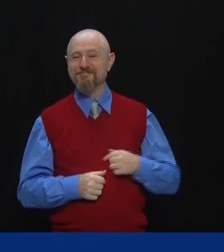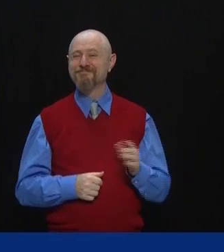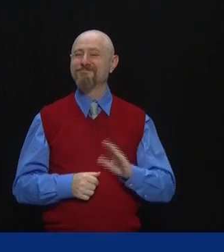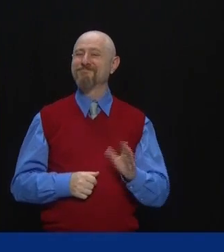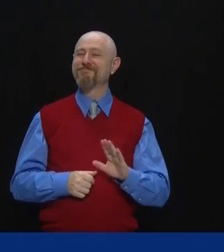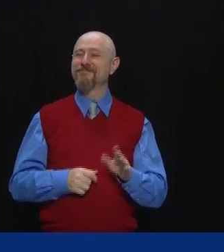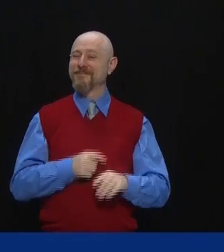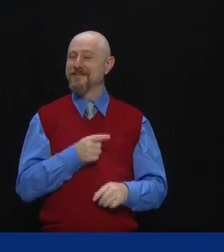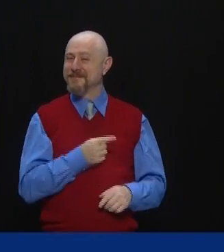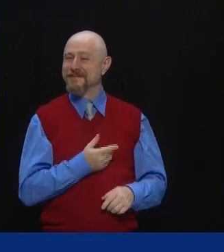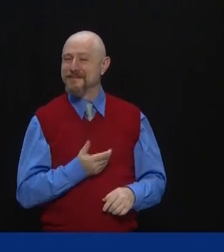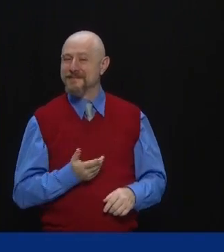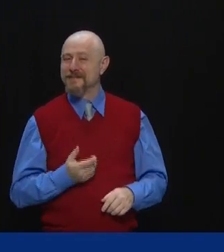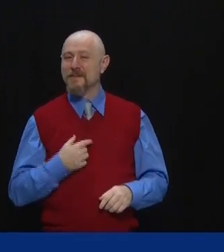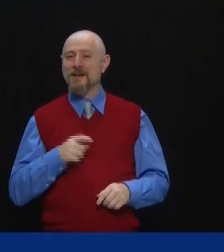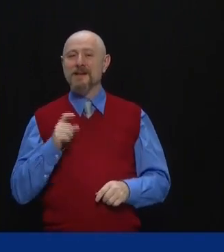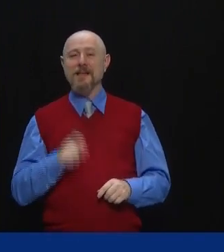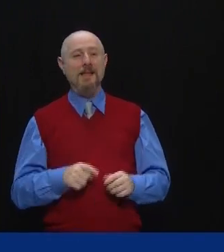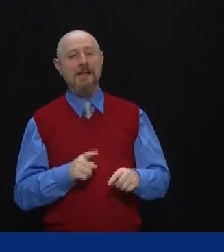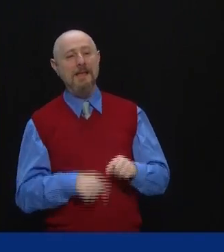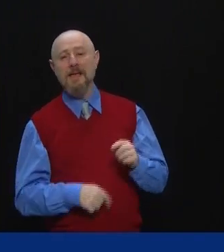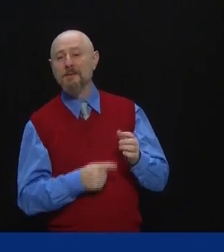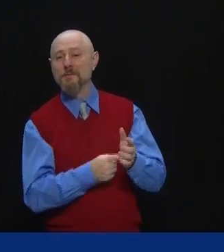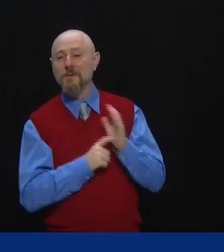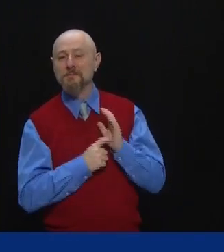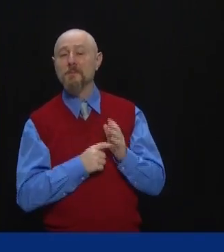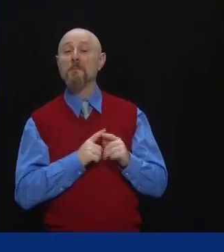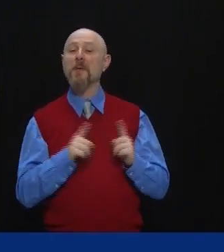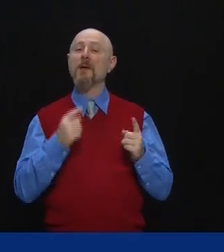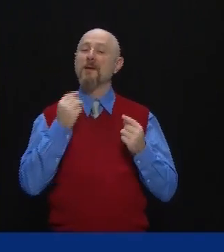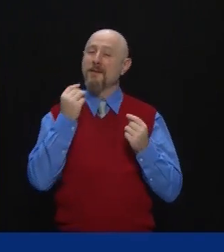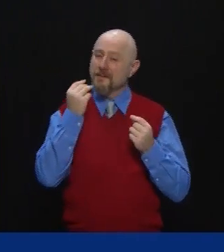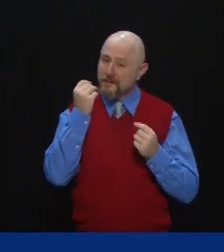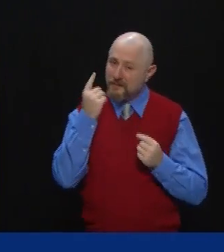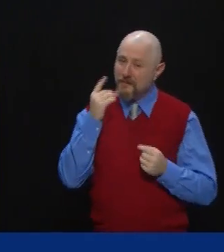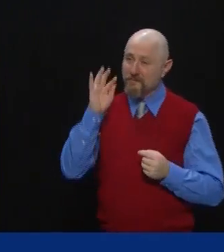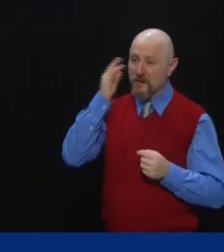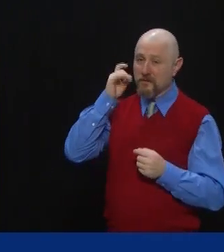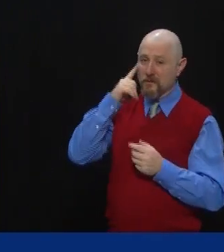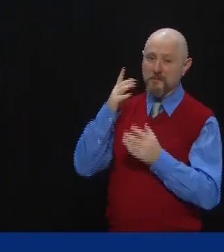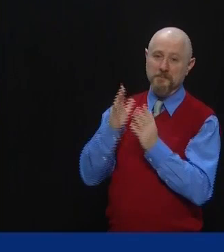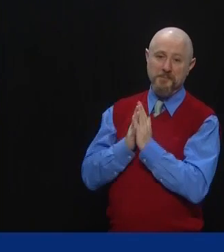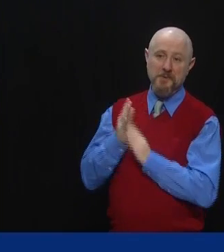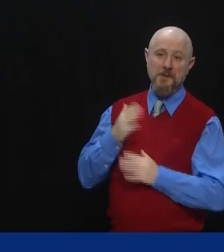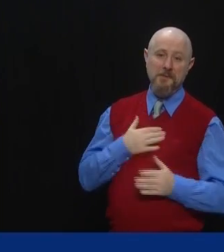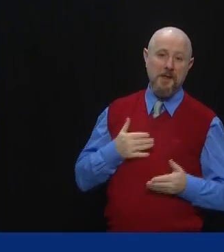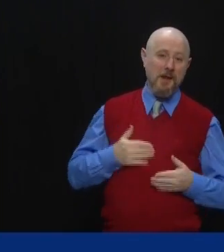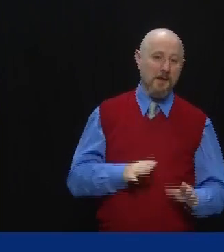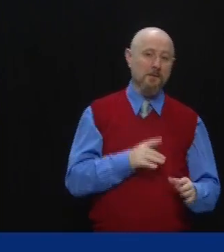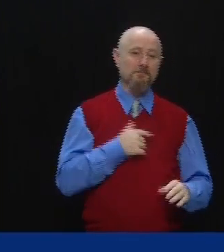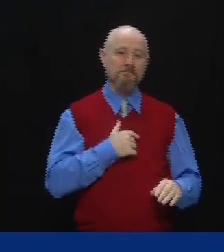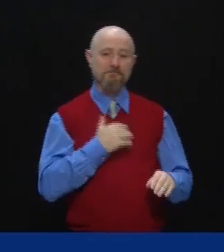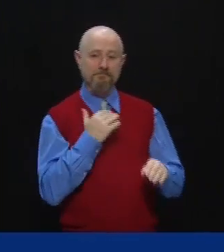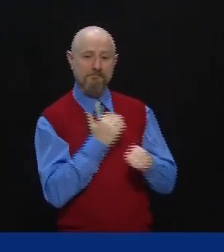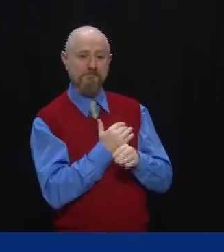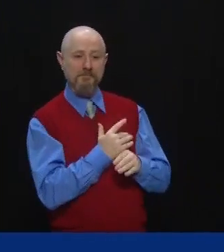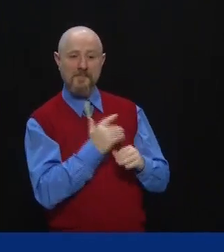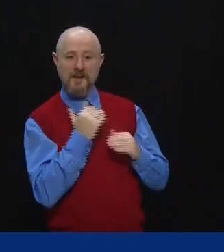INTO THE NURSING HOME FOR THEM AND THEIR NEIGHBORS. PLEASE, BE SMART ABOUT THIS. WE CAN'T REQUIRE IT AT THIS TIME WE'VE ASKED THE FEDERAL GOVERNMENT TO GIVE US AUTHORITY